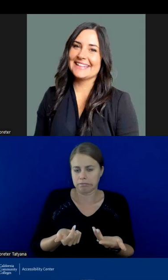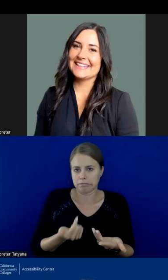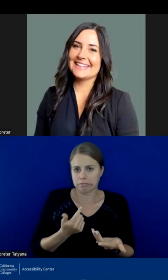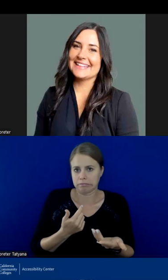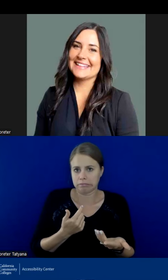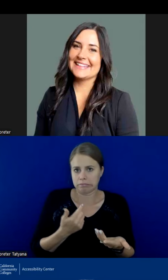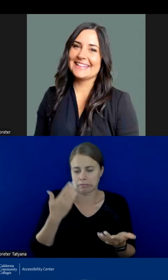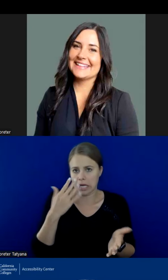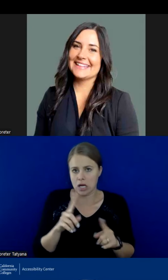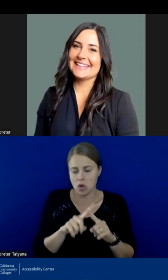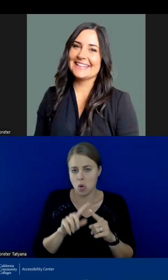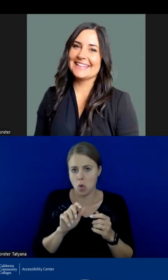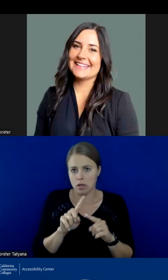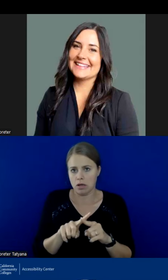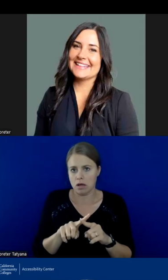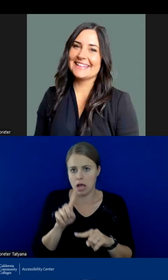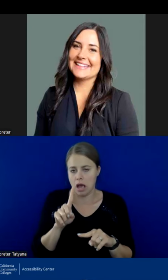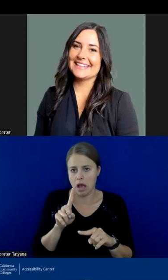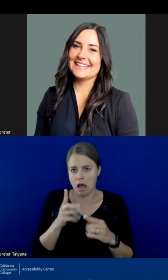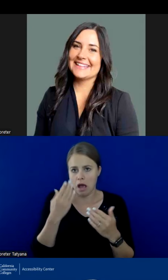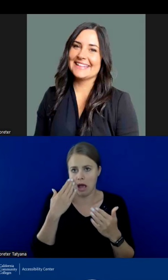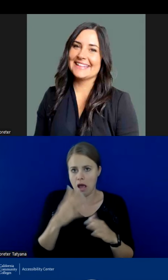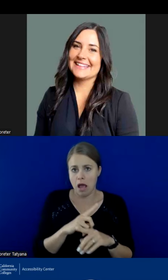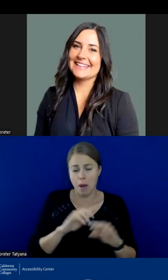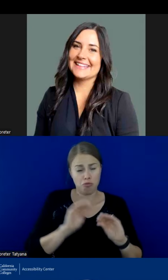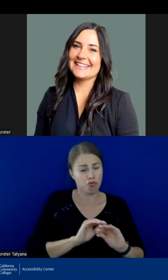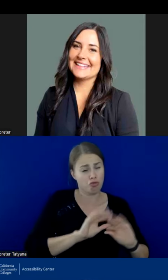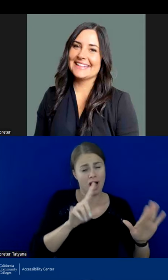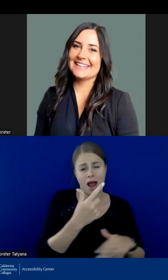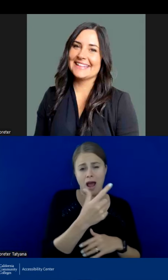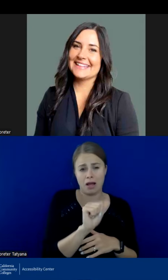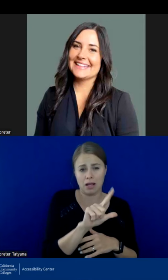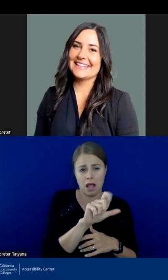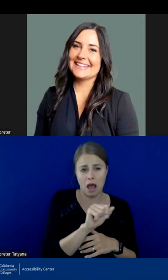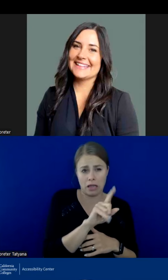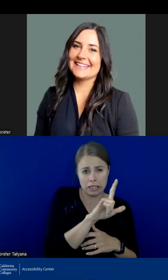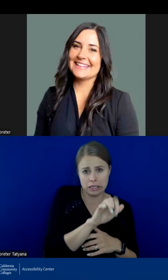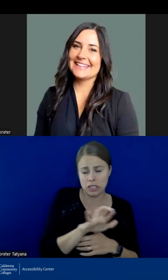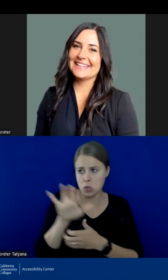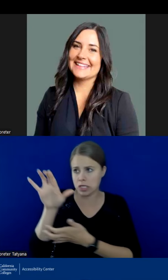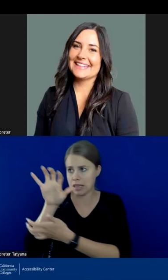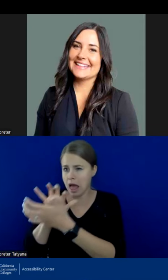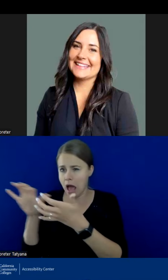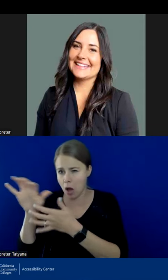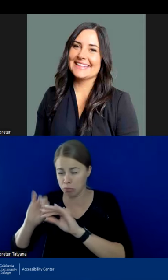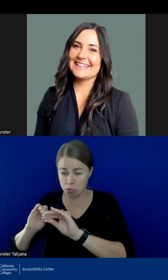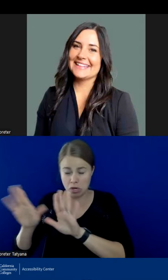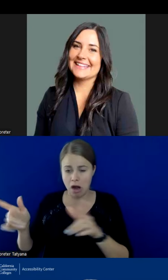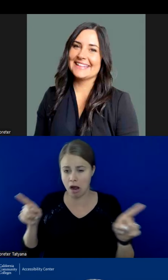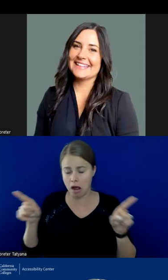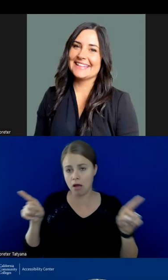between a really bright galaxy or a cloud, which is also galaxy